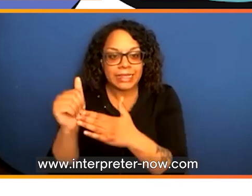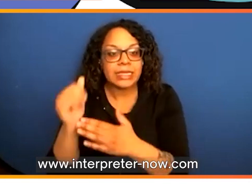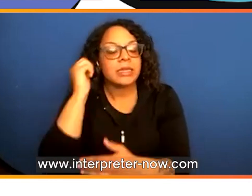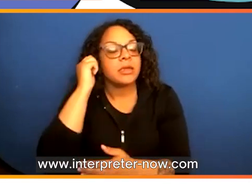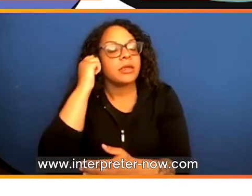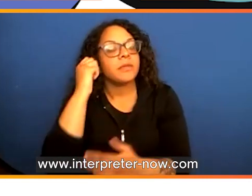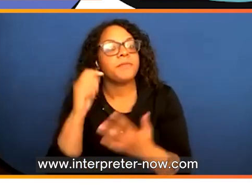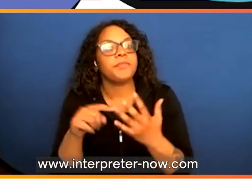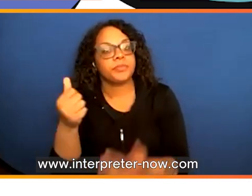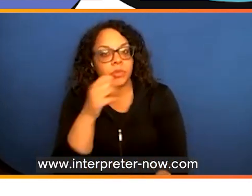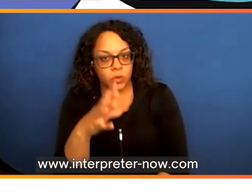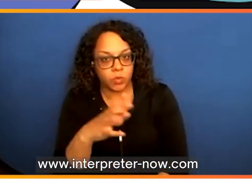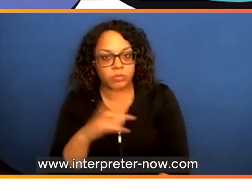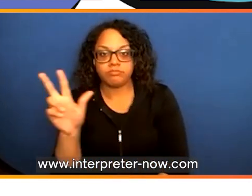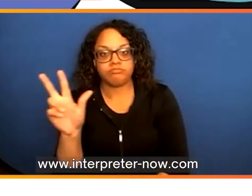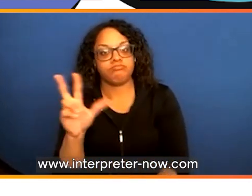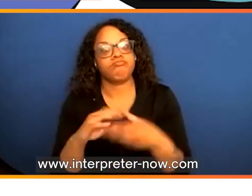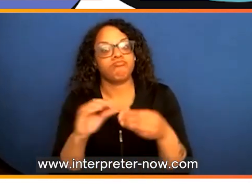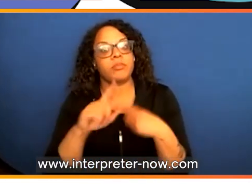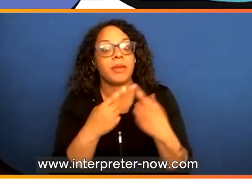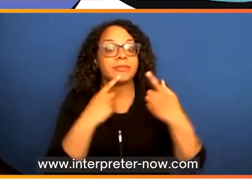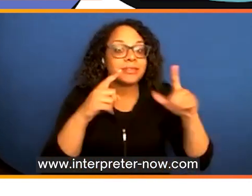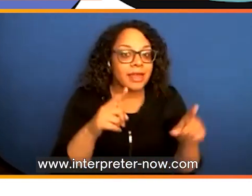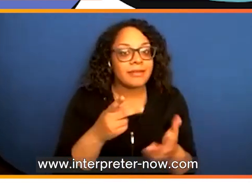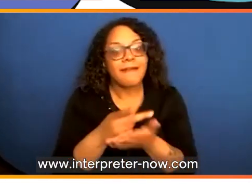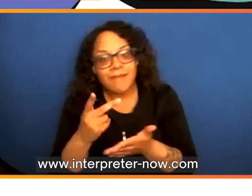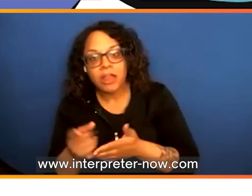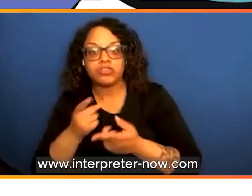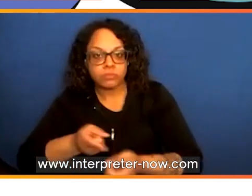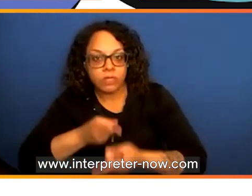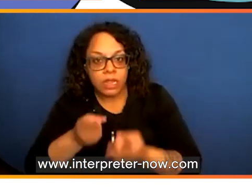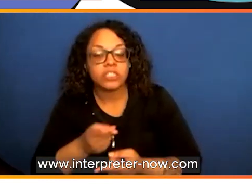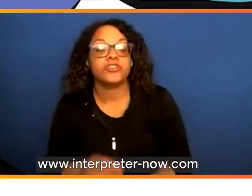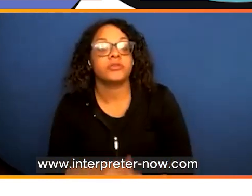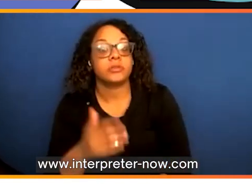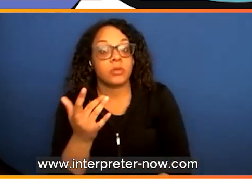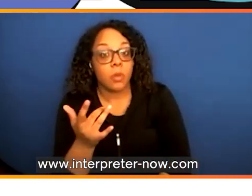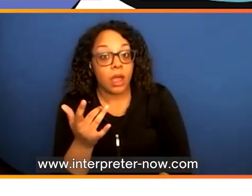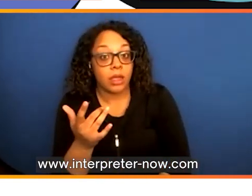what happens there is people show up because of who was on the call. So when Taylor Swift